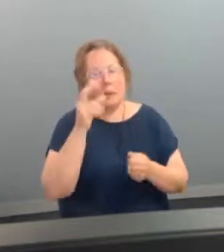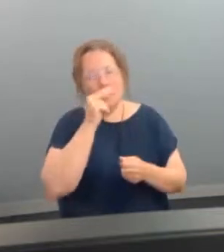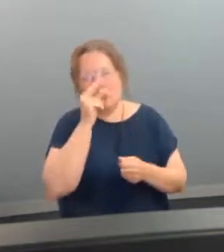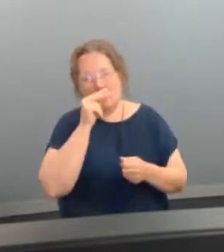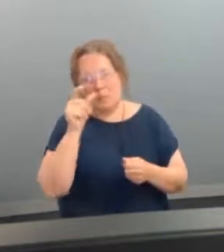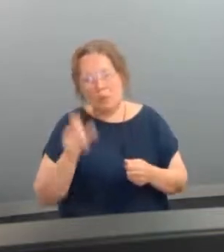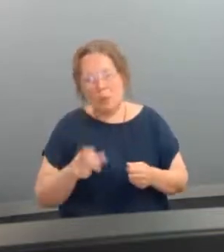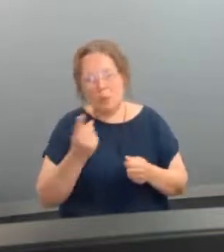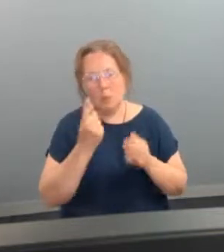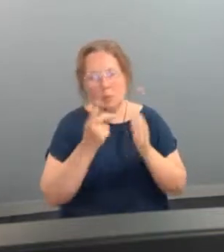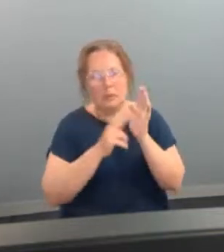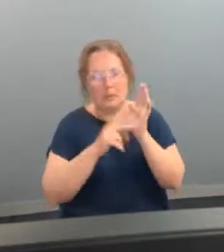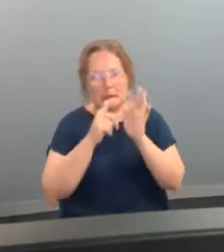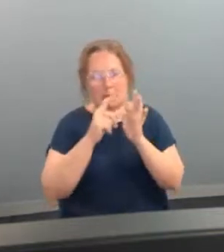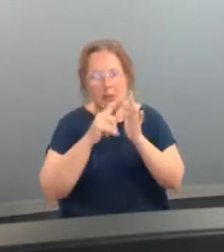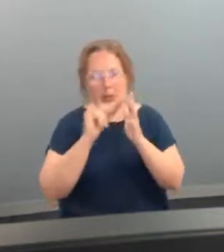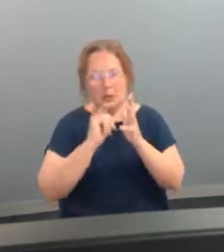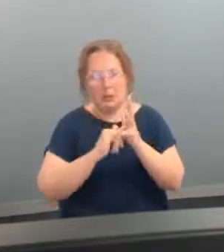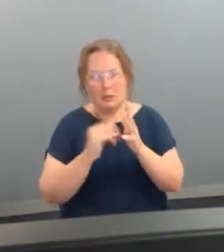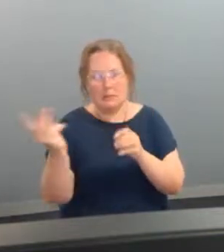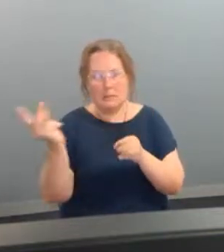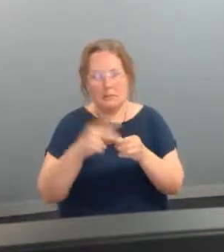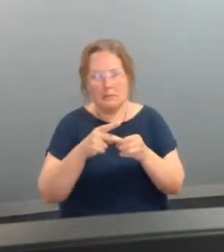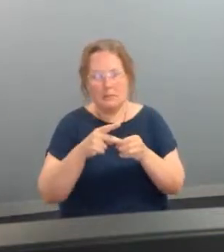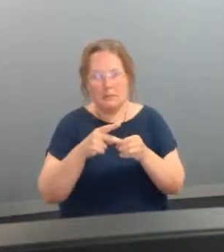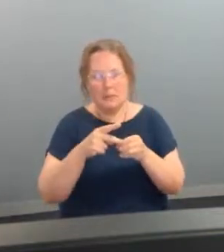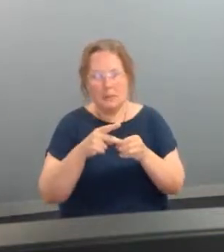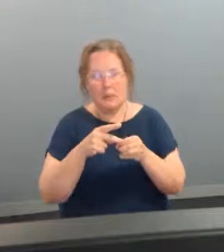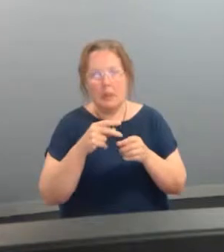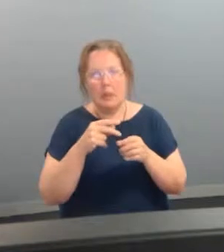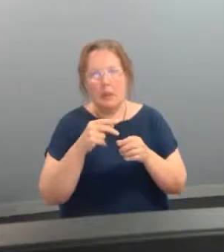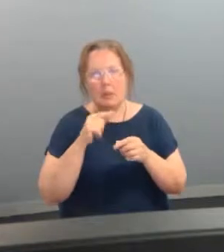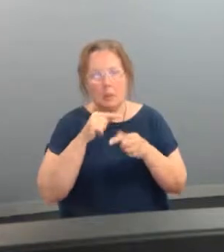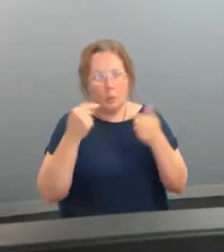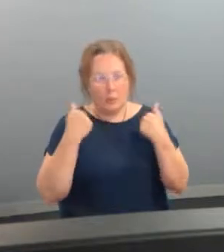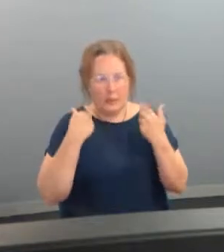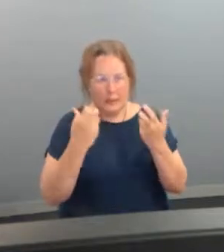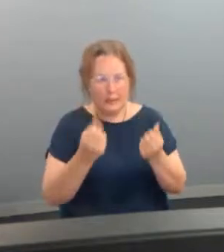of CYDA to actually join CYDA so we can always